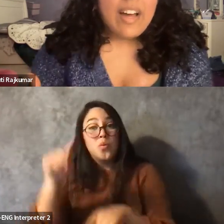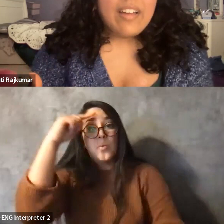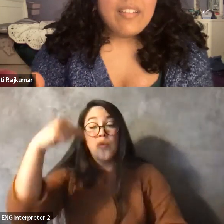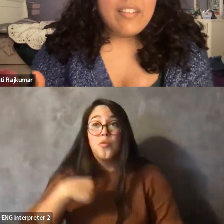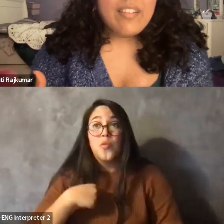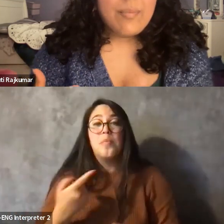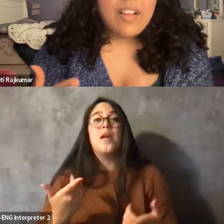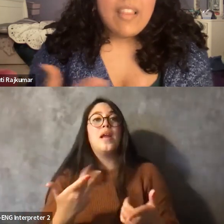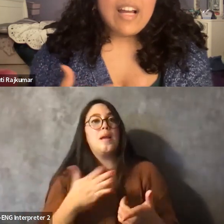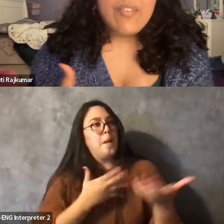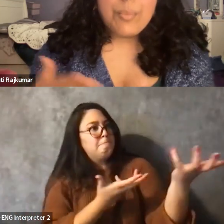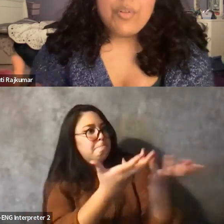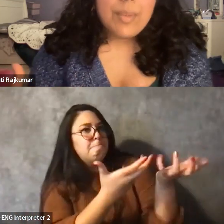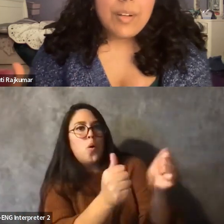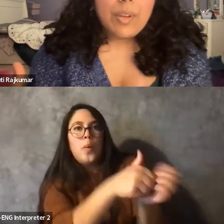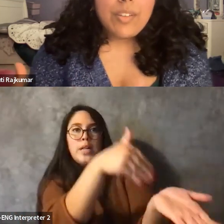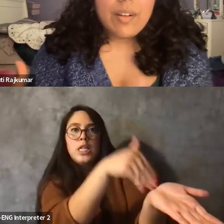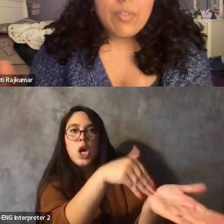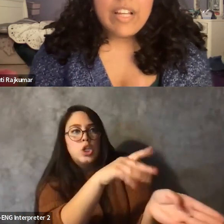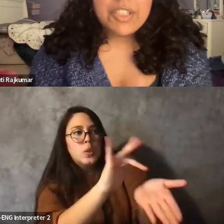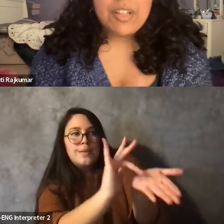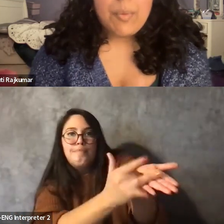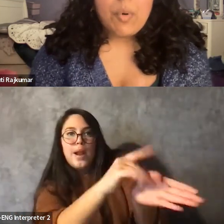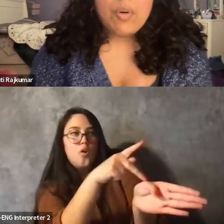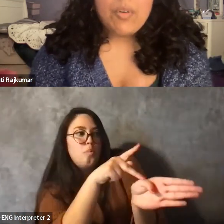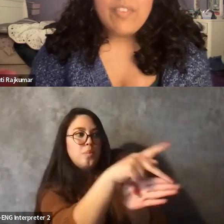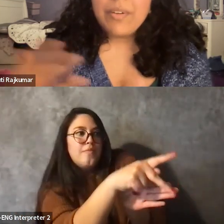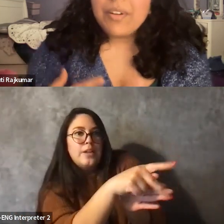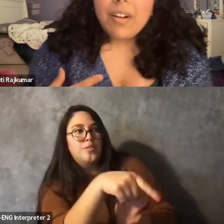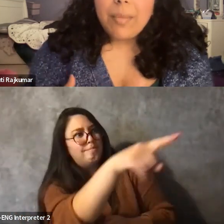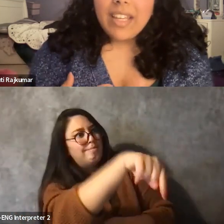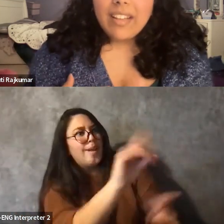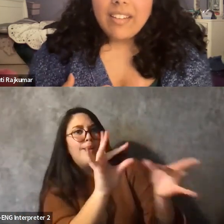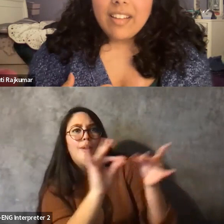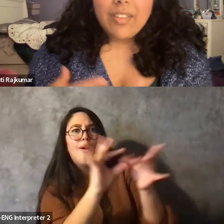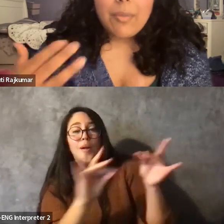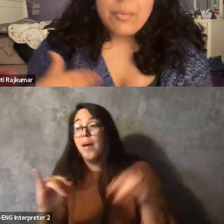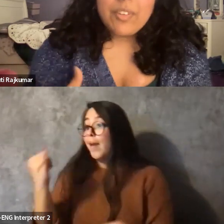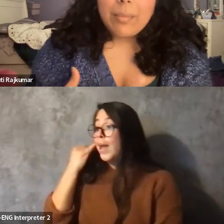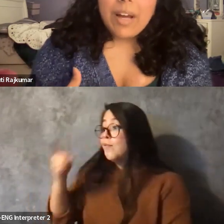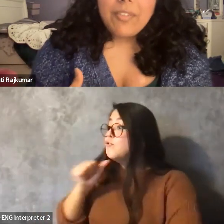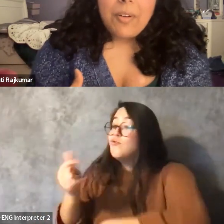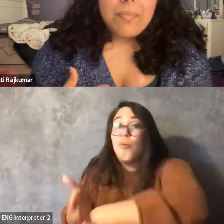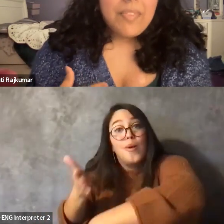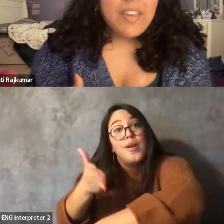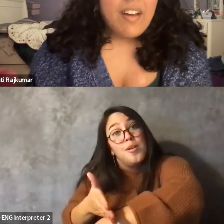that a lack of improvement was a reflection of a moral failure on my end, as though it was like my fault.